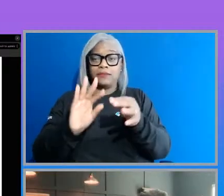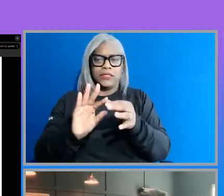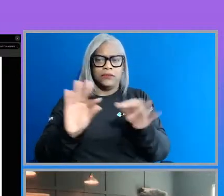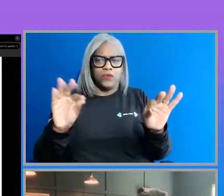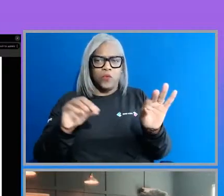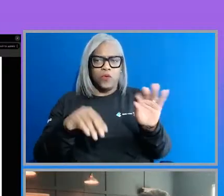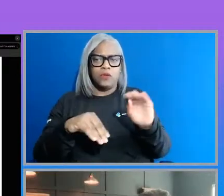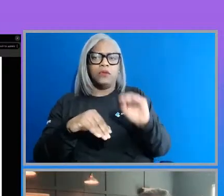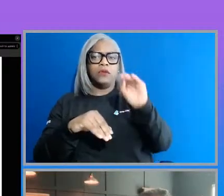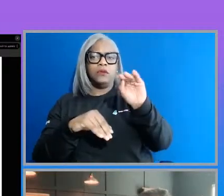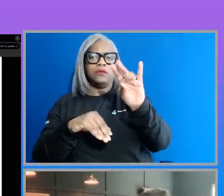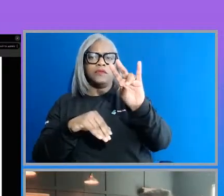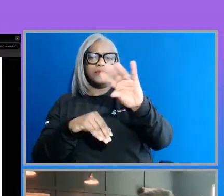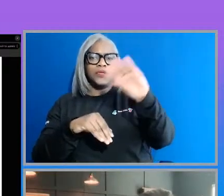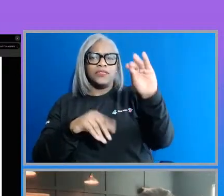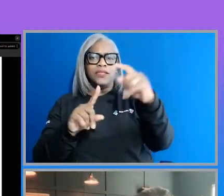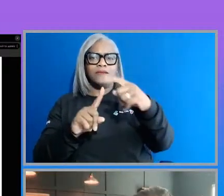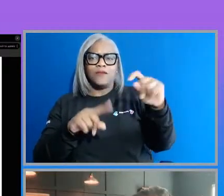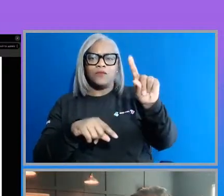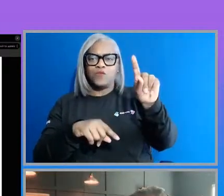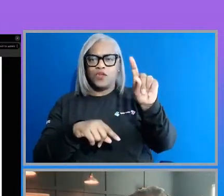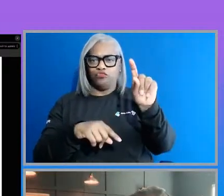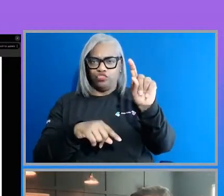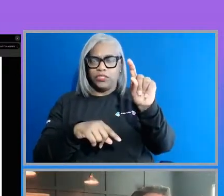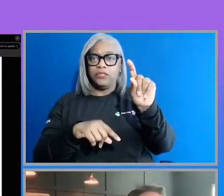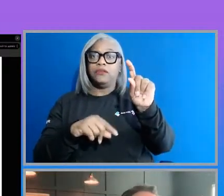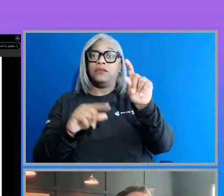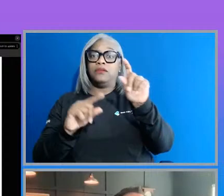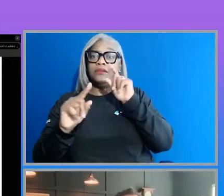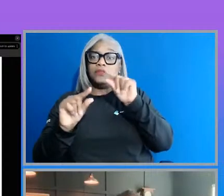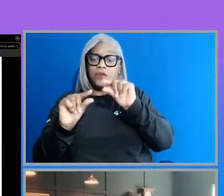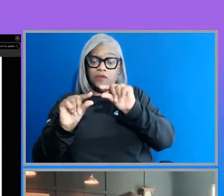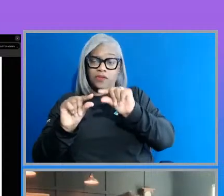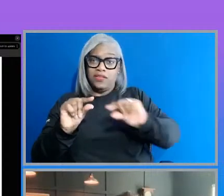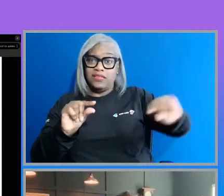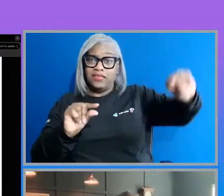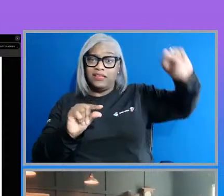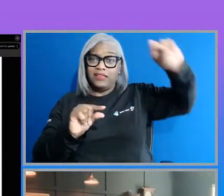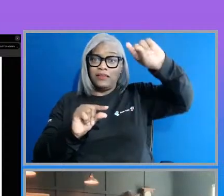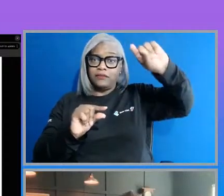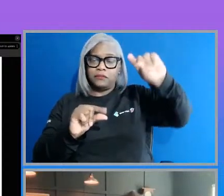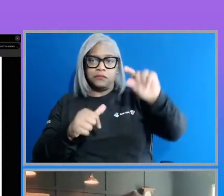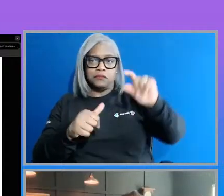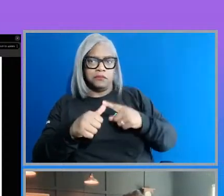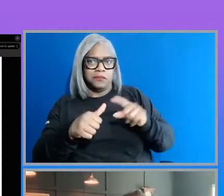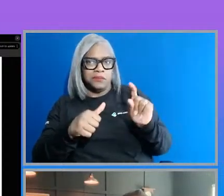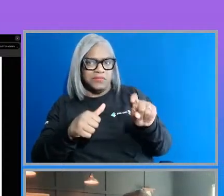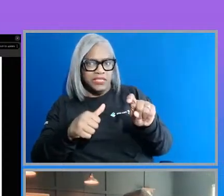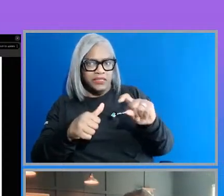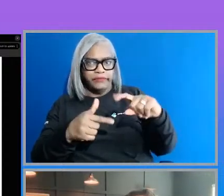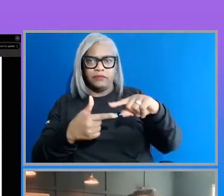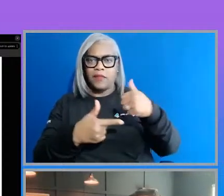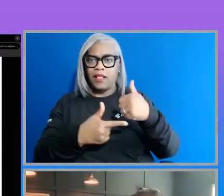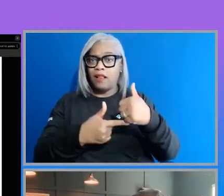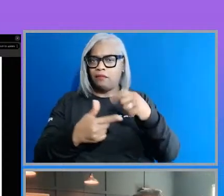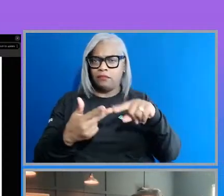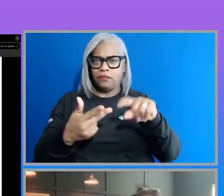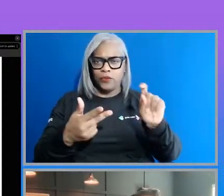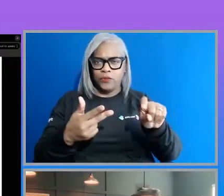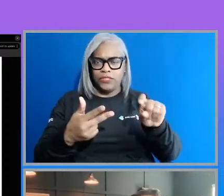score of 75% out of 100, is that progress indicator needed? Helpful or not needed? And this is where I would say it is